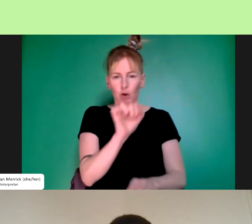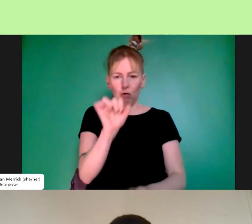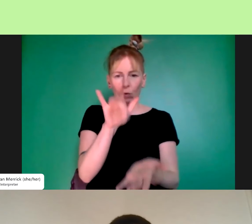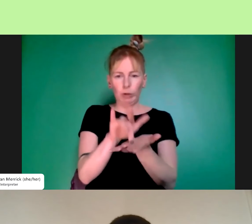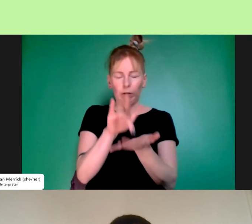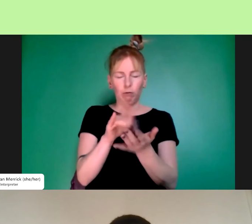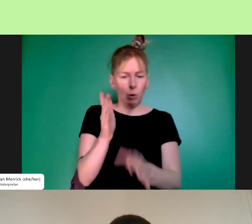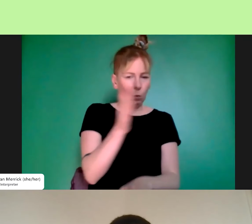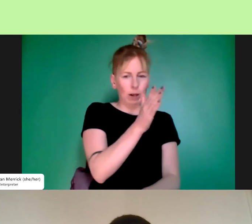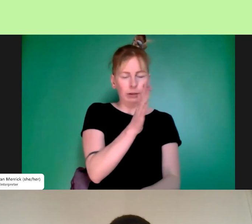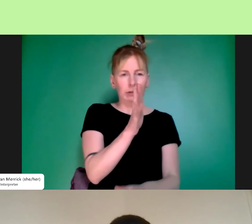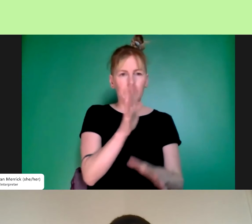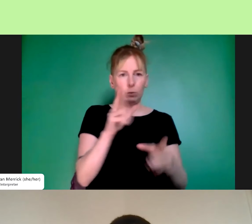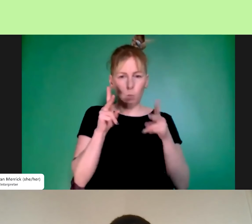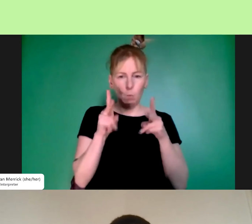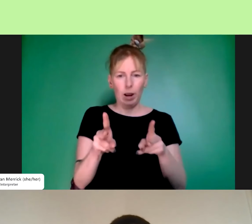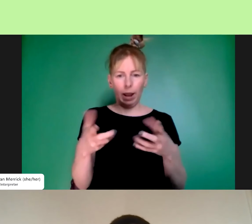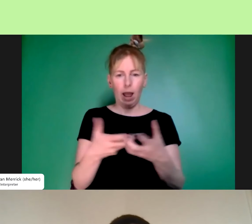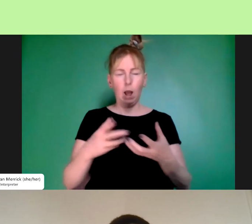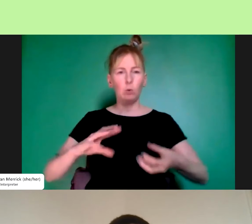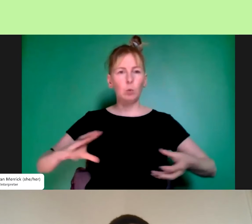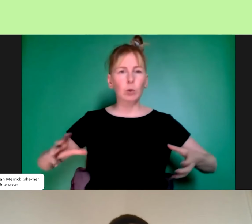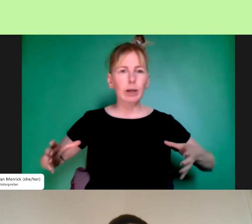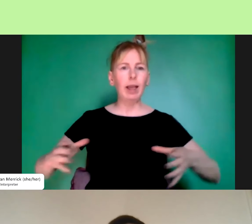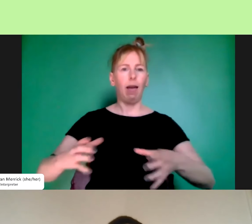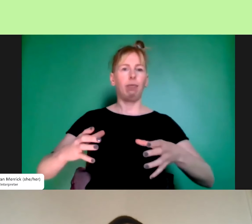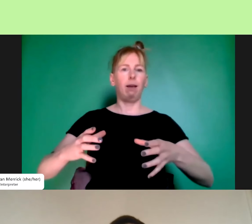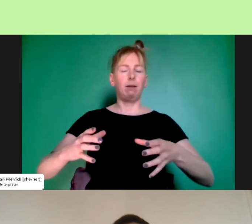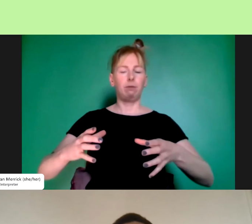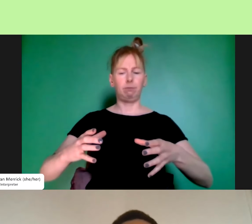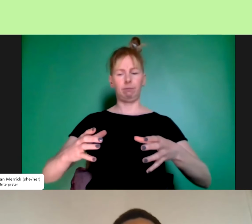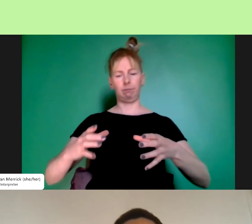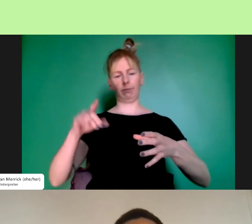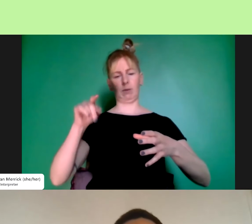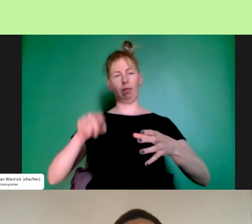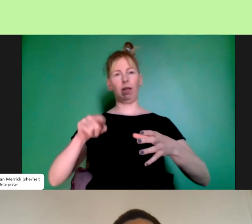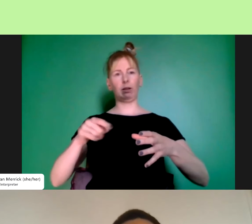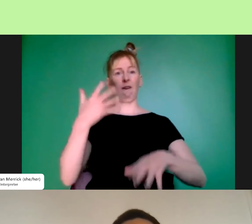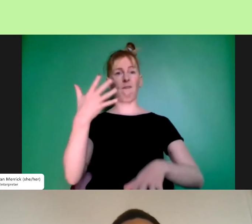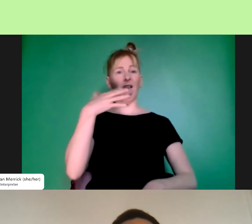specifically created itself over the last 500 years as the world order, or the universal